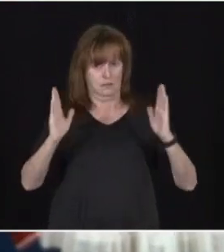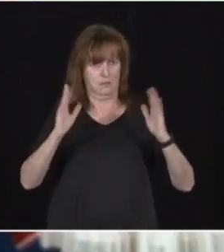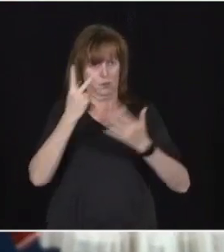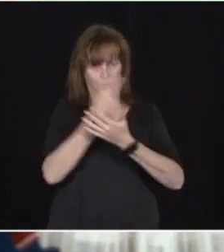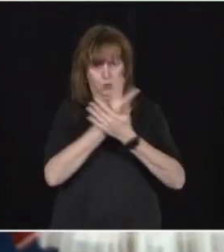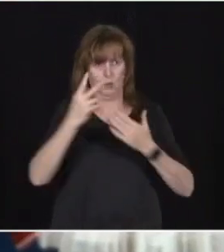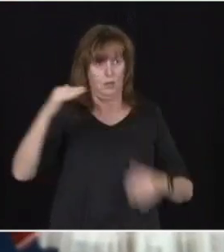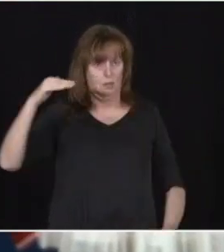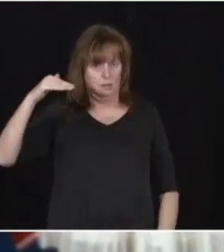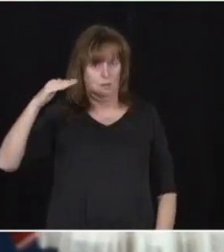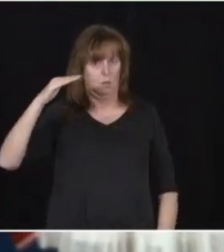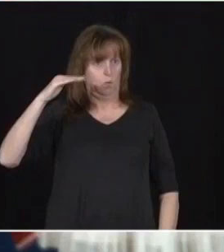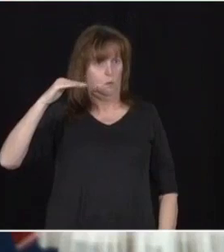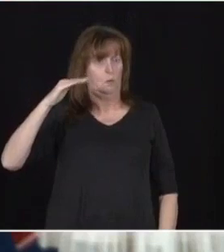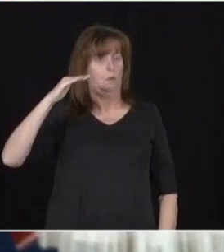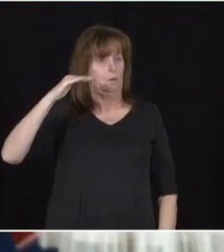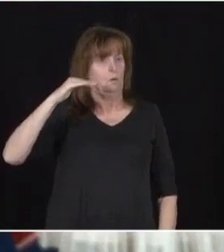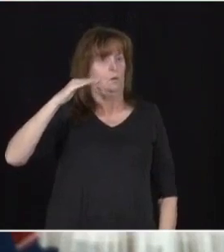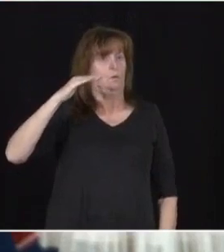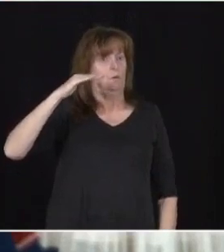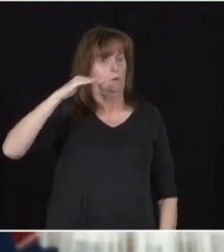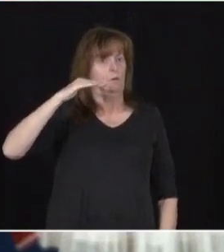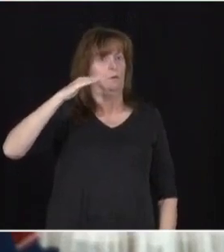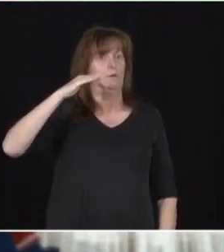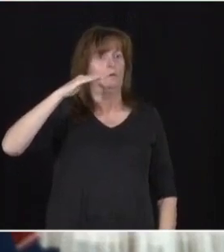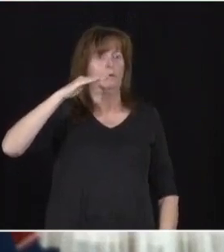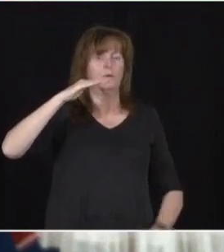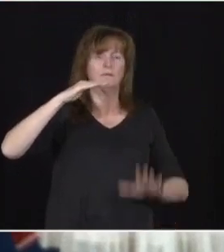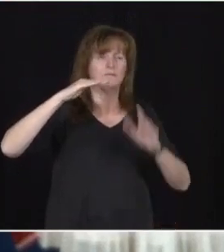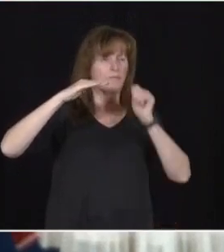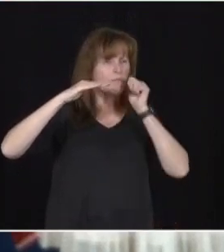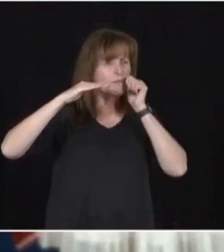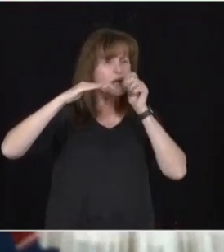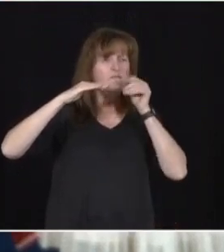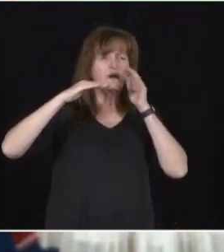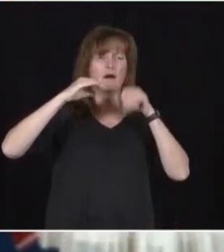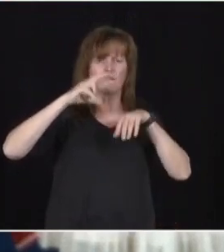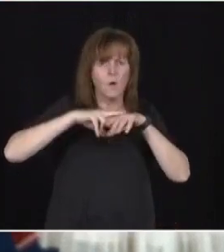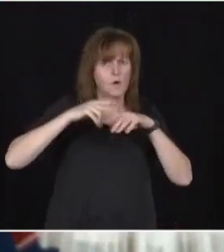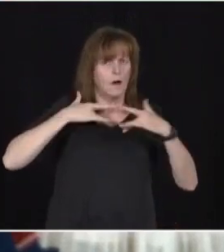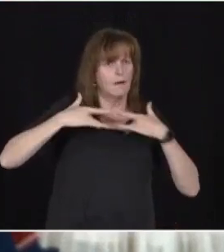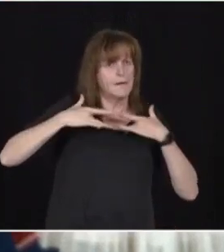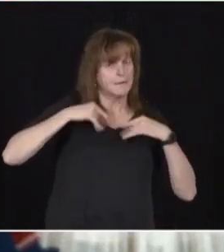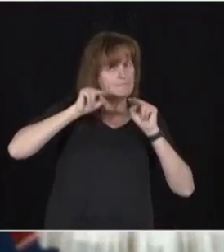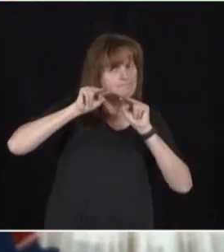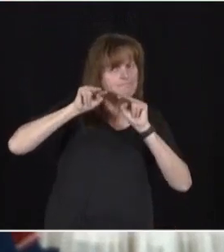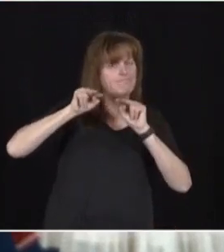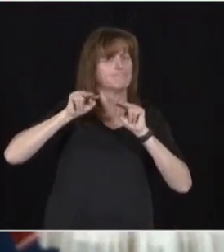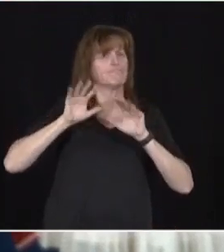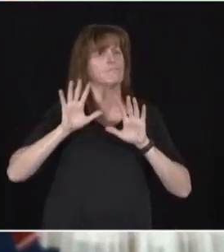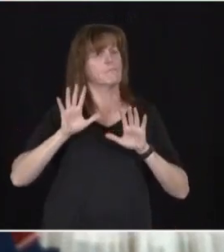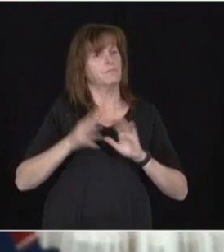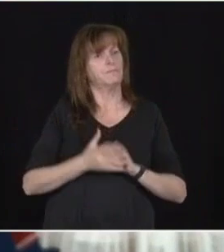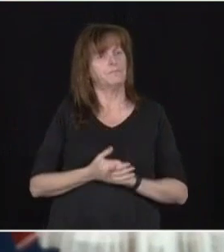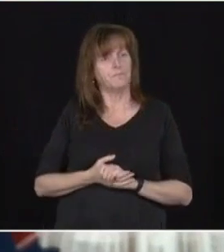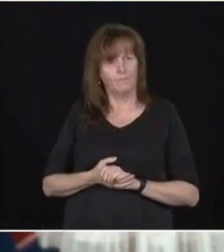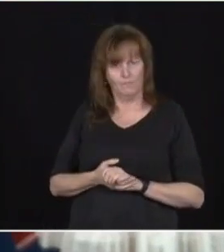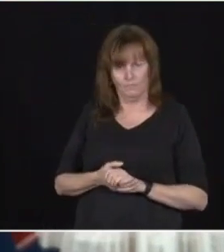see consistency over a two-week period of cases going down. Every day is concerning to all of us. Next question.